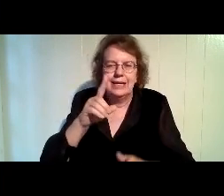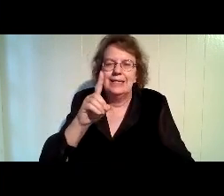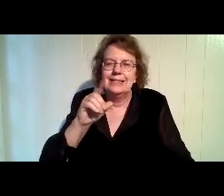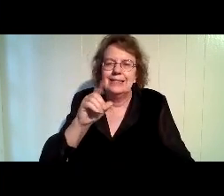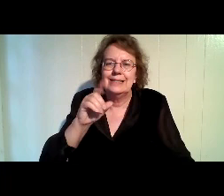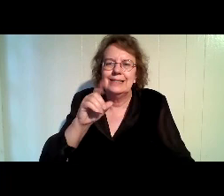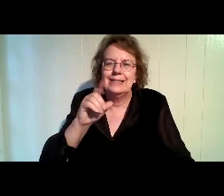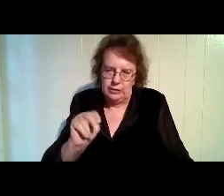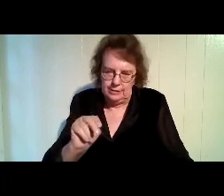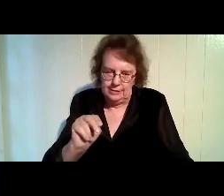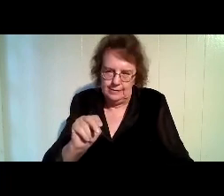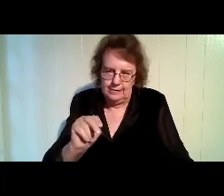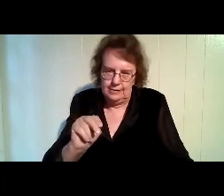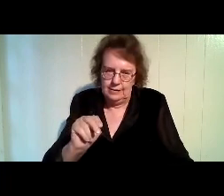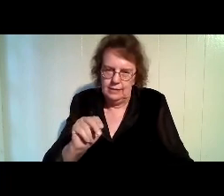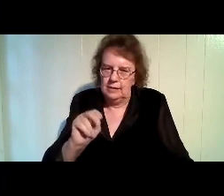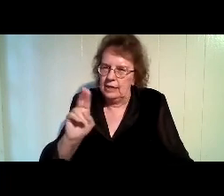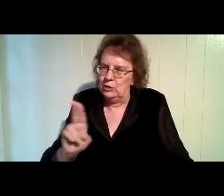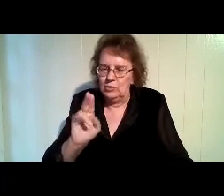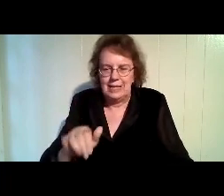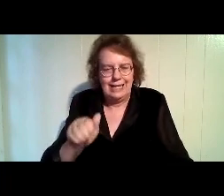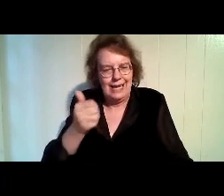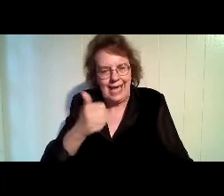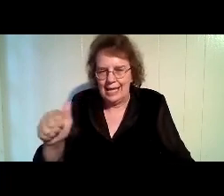We can use this in any place on our device that will let us